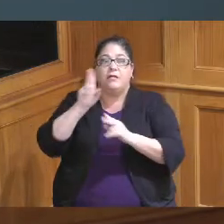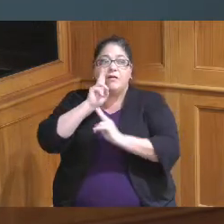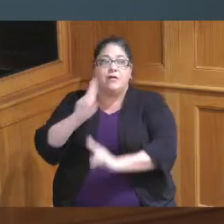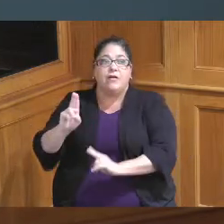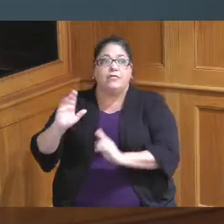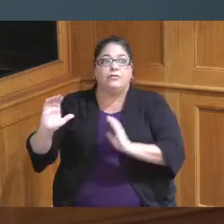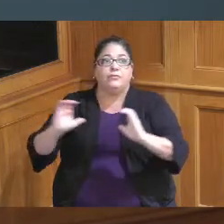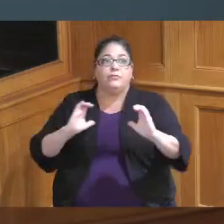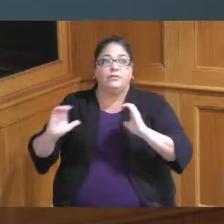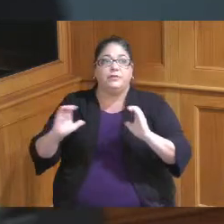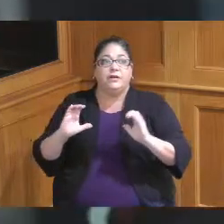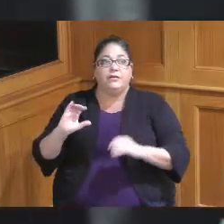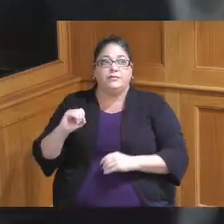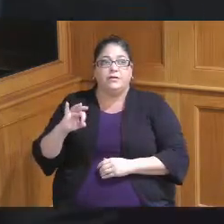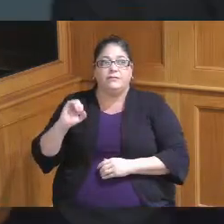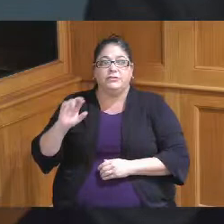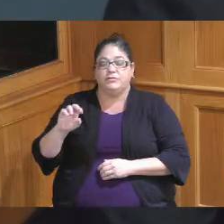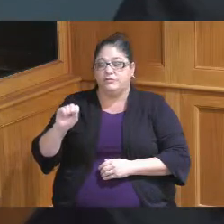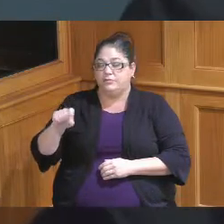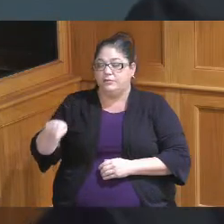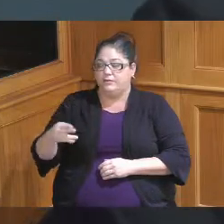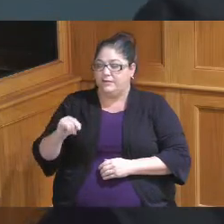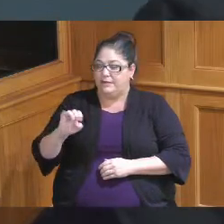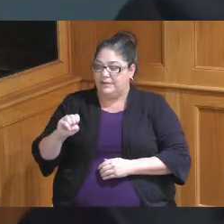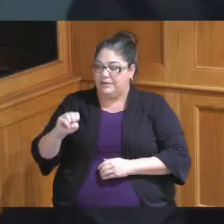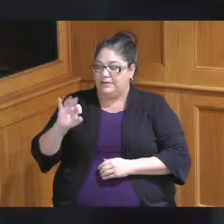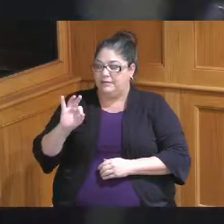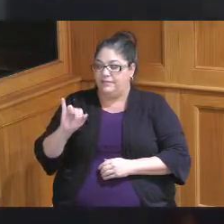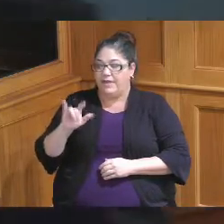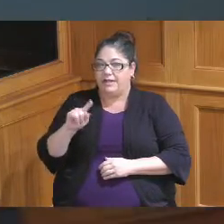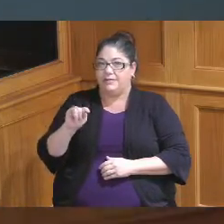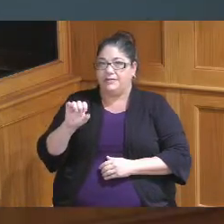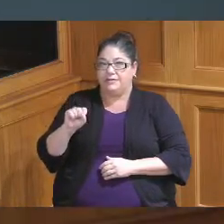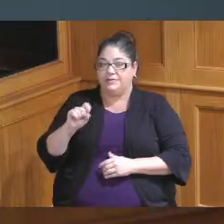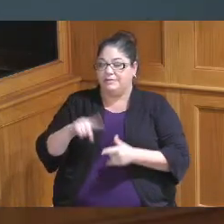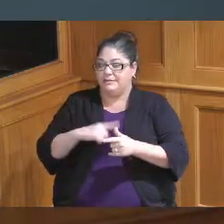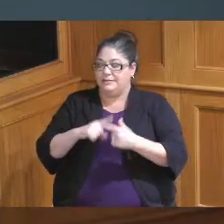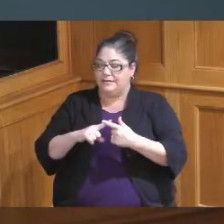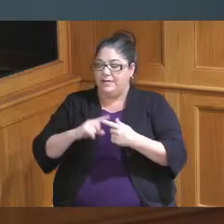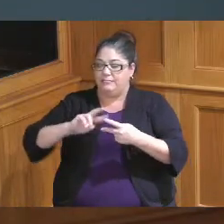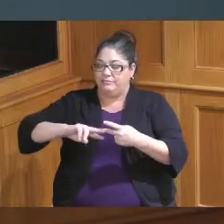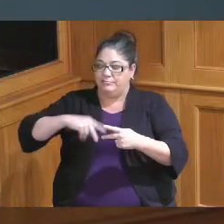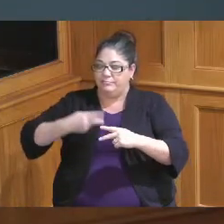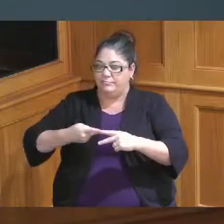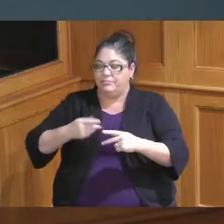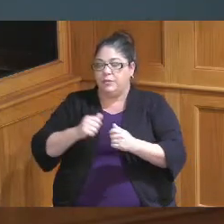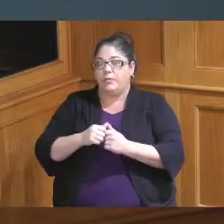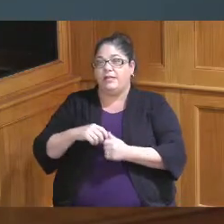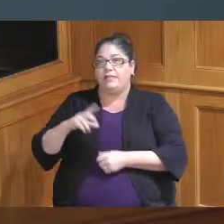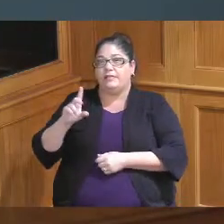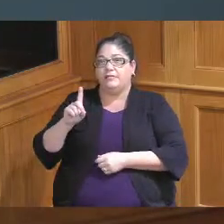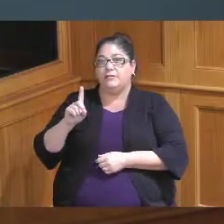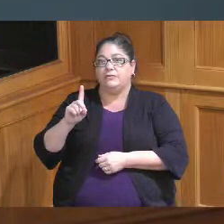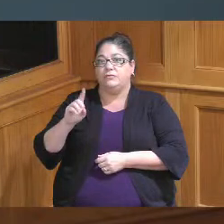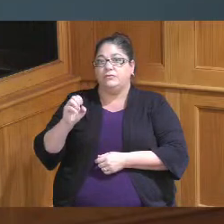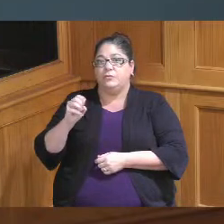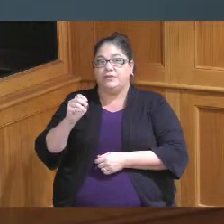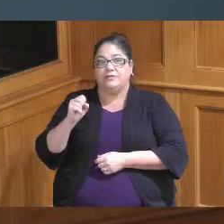officer Stephanie fights and then we'll follow it with a special Domestic Violence Month of